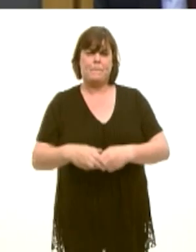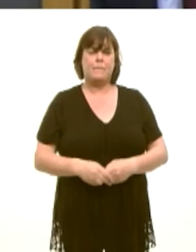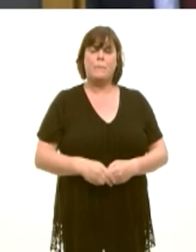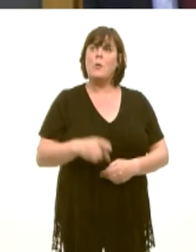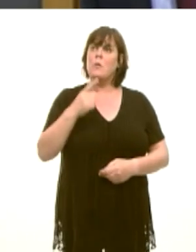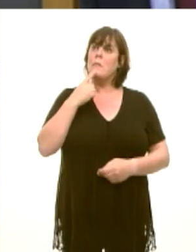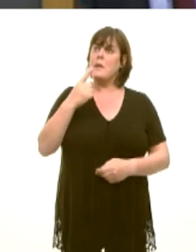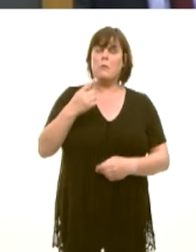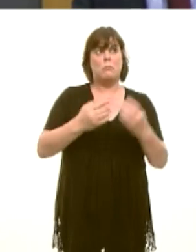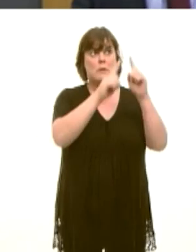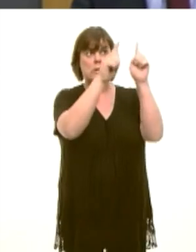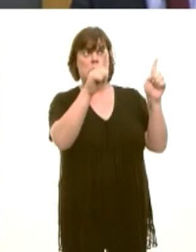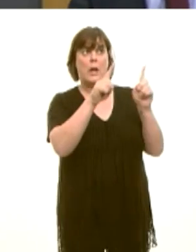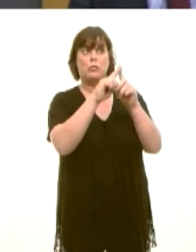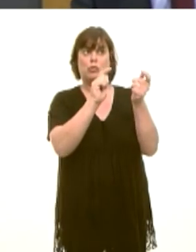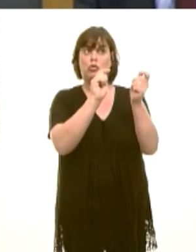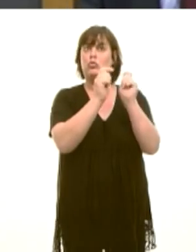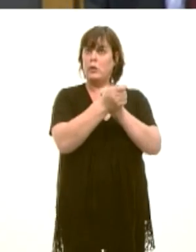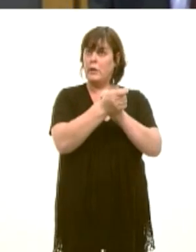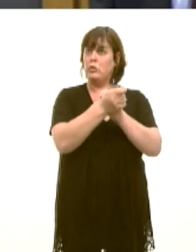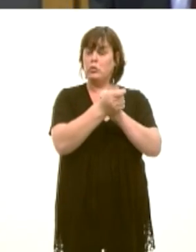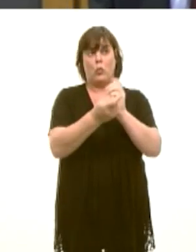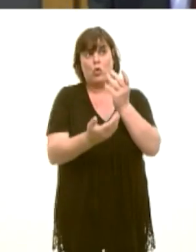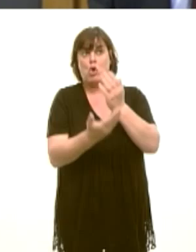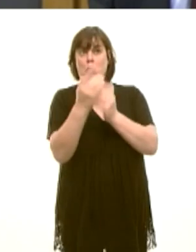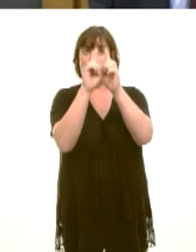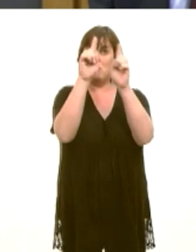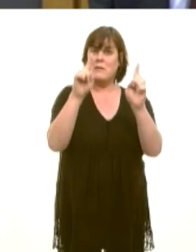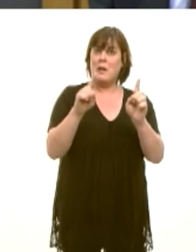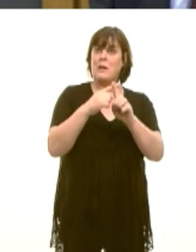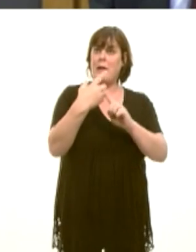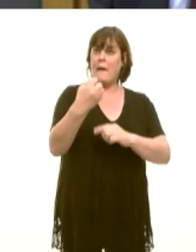of signage that have happened here and there, but, again, this road isnít being prioritised